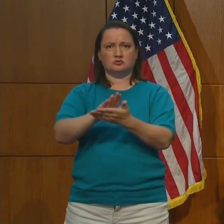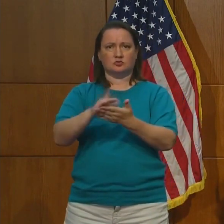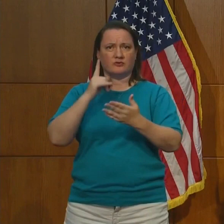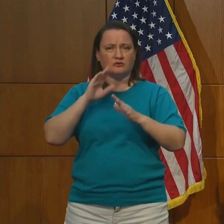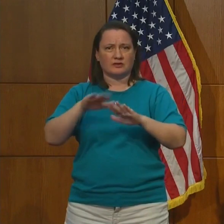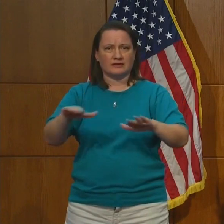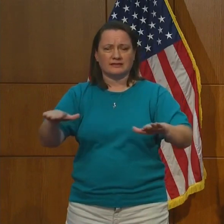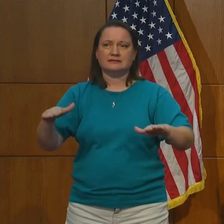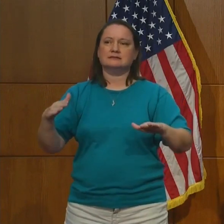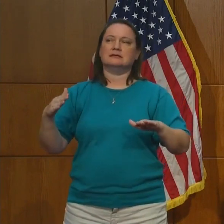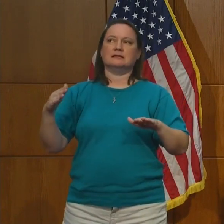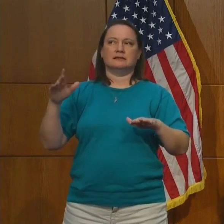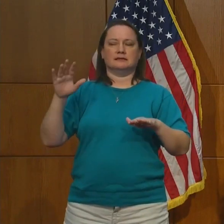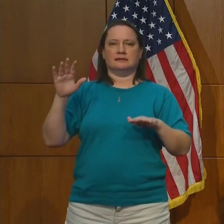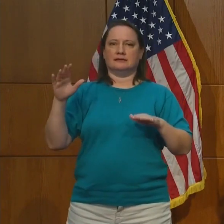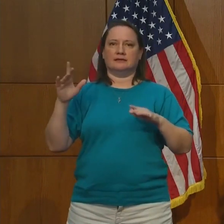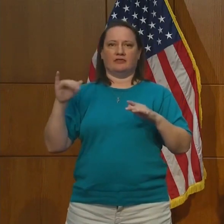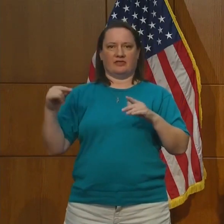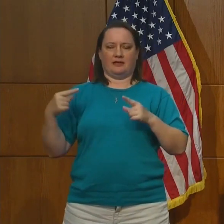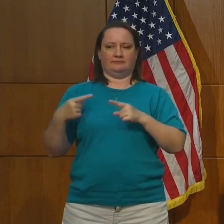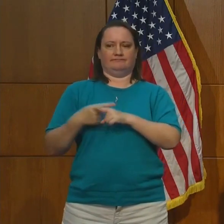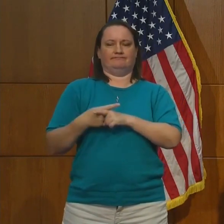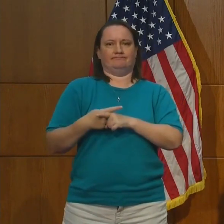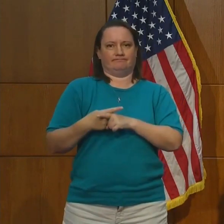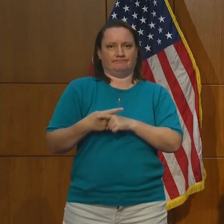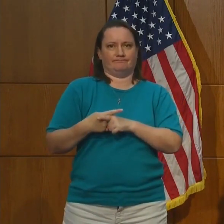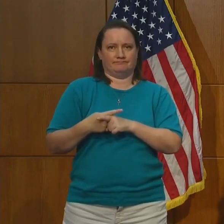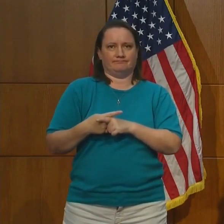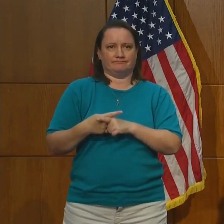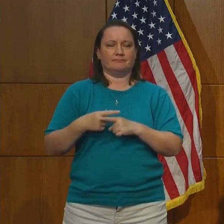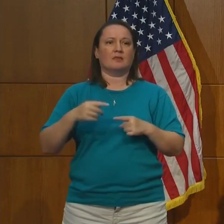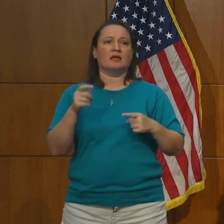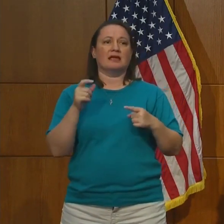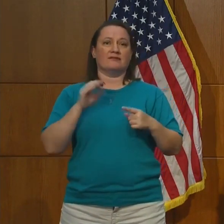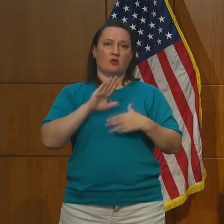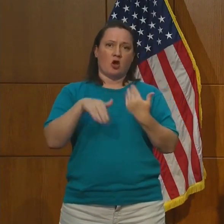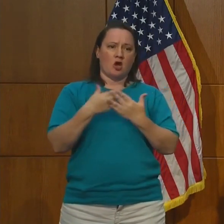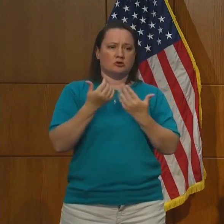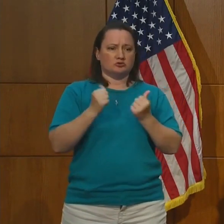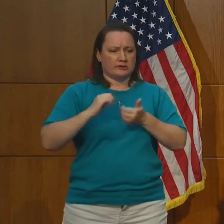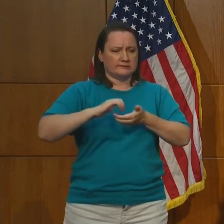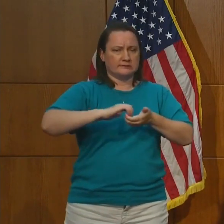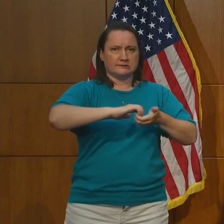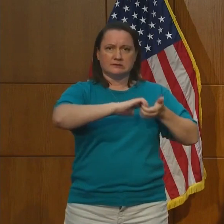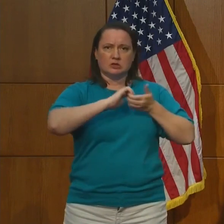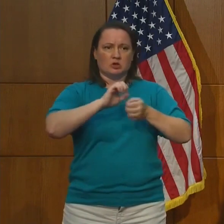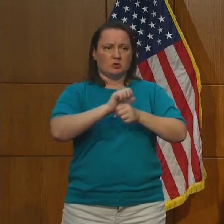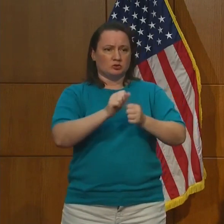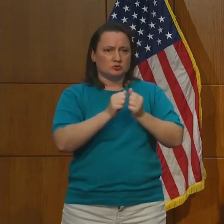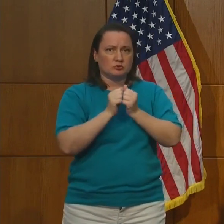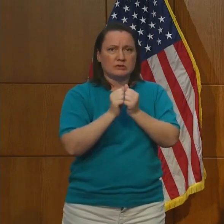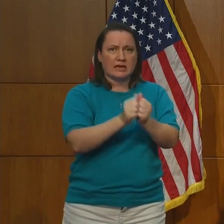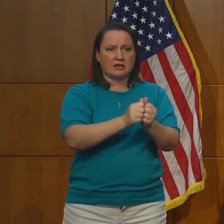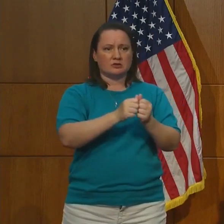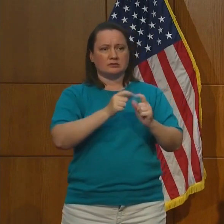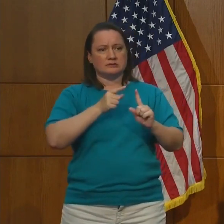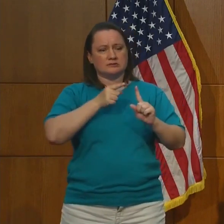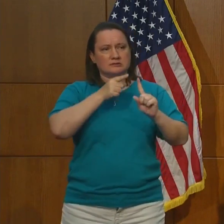IN HOME. YOU NEED TO BE OUT A WHILE THE MESS FROM PRESS IS LAY FOR AND PUT PRESSURE ON.